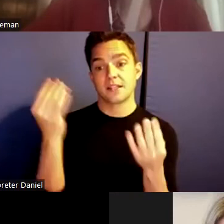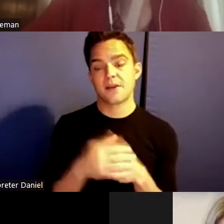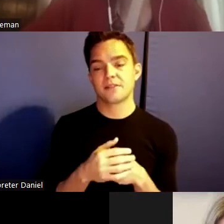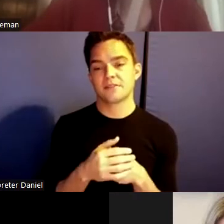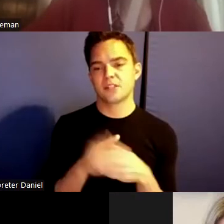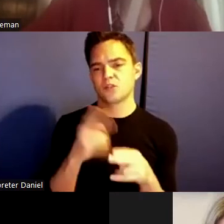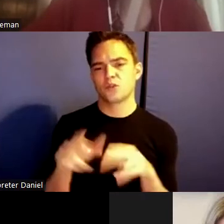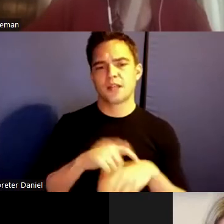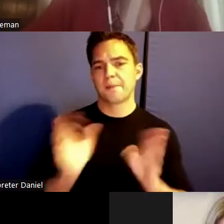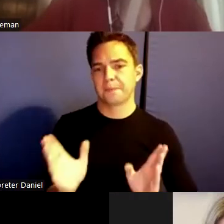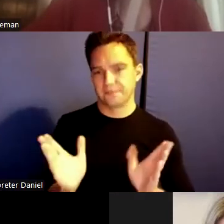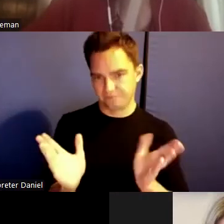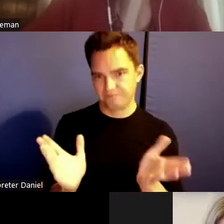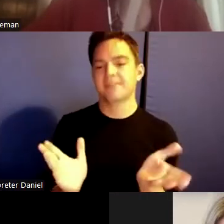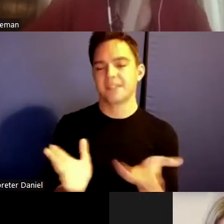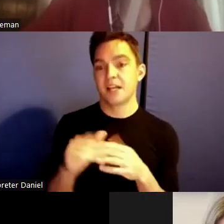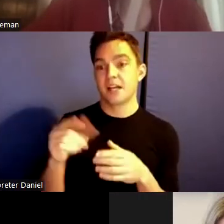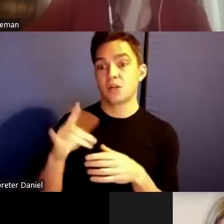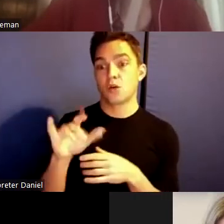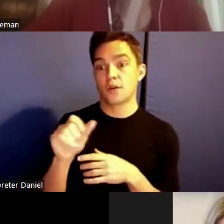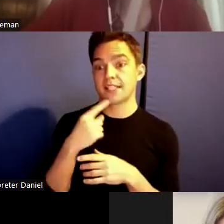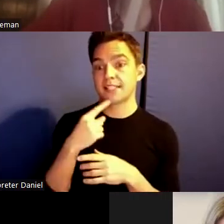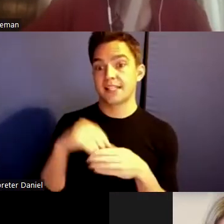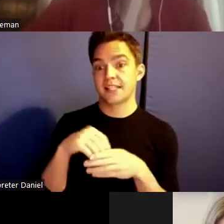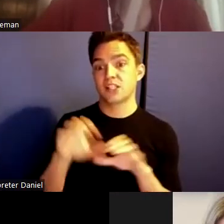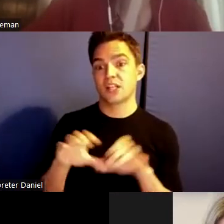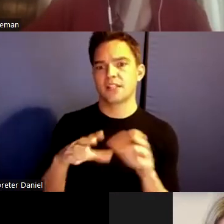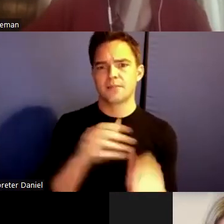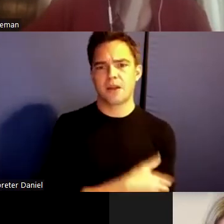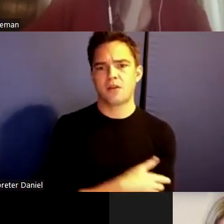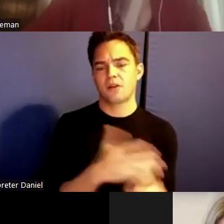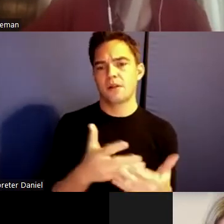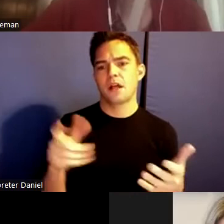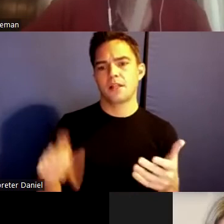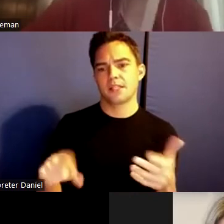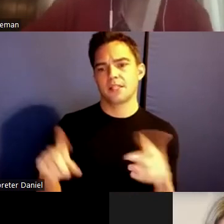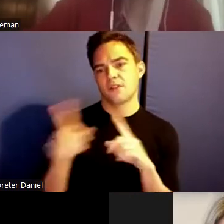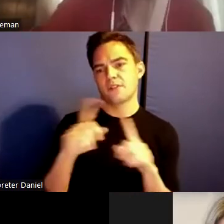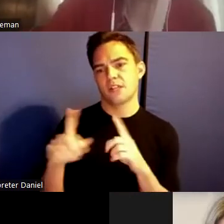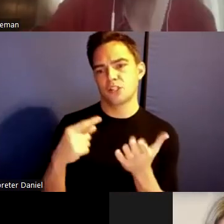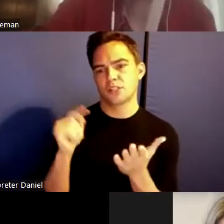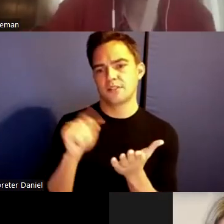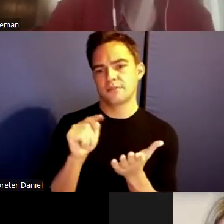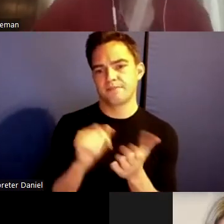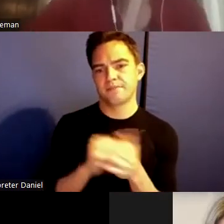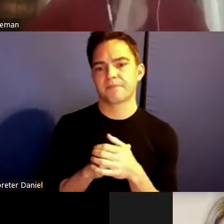amount of time. And as Gloria has shared in chat, this is a powerful and much needed conversation. So we have a wide